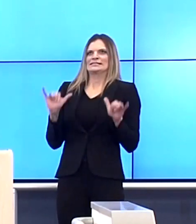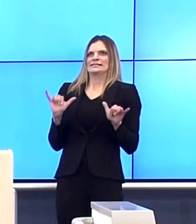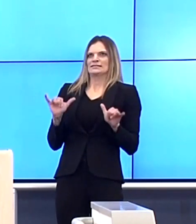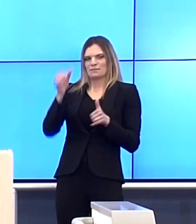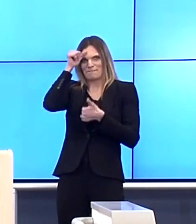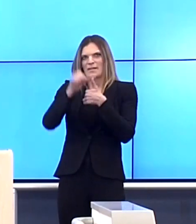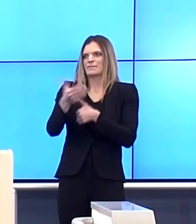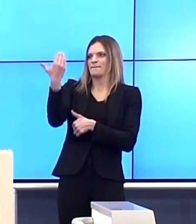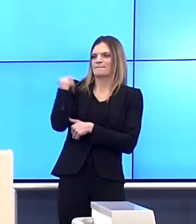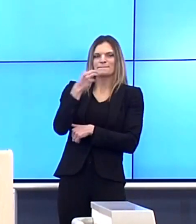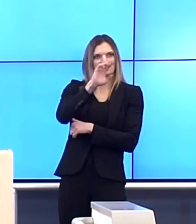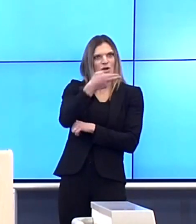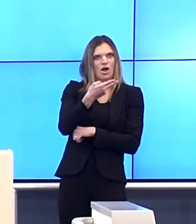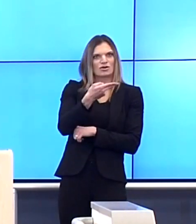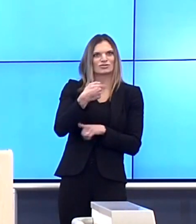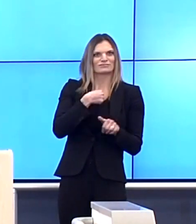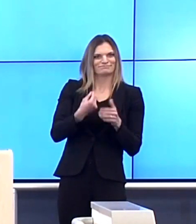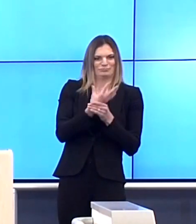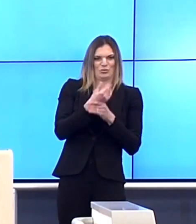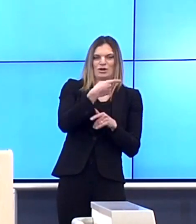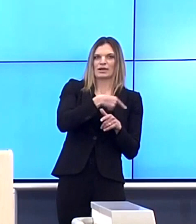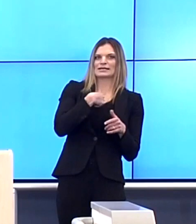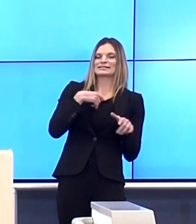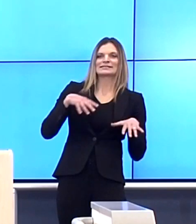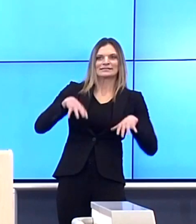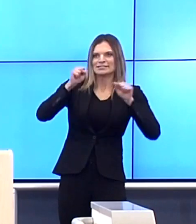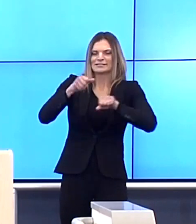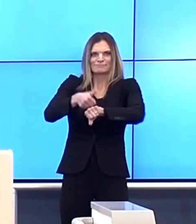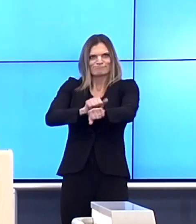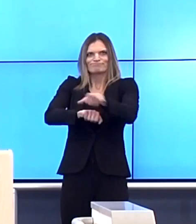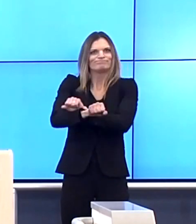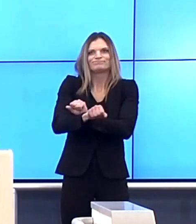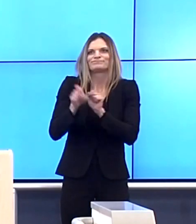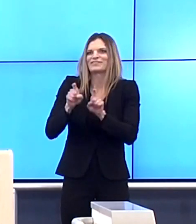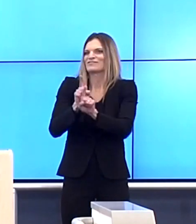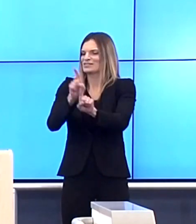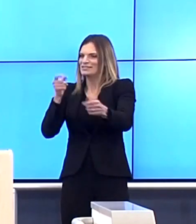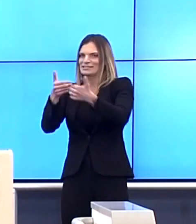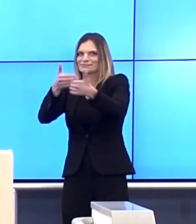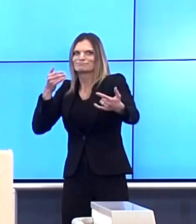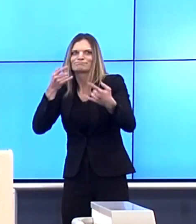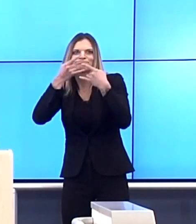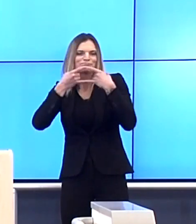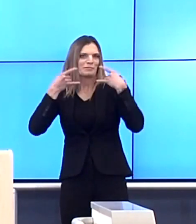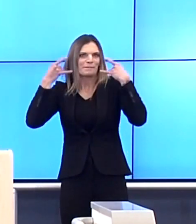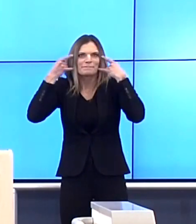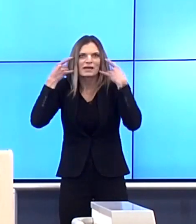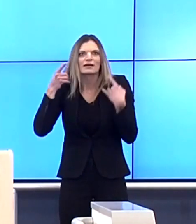LIKE WE TOOK ACTION THIS SPRING, AND E WORKED TOGETHER, WE CAN AND E WORKED TOGETHER, WE CAN SAVE LIVES. SAVE LIVES. THOUSANDS OF LIVES. THOUSANDS OF LIVES. WE CAN KEEP OUR HOSPITALS FROM